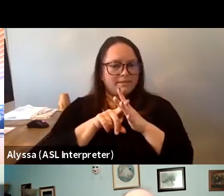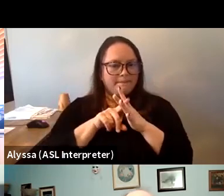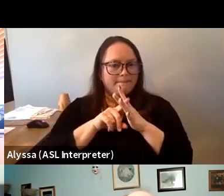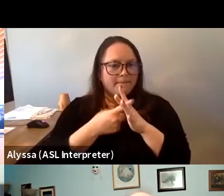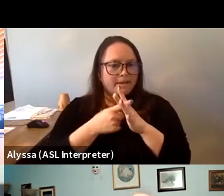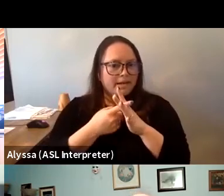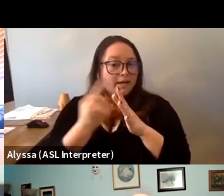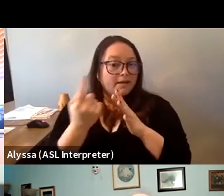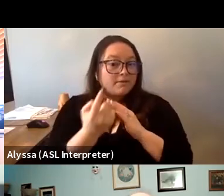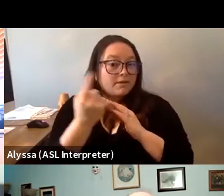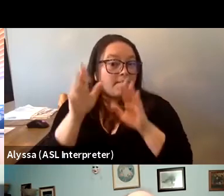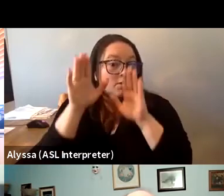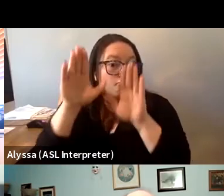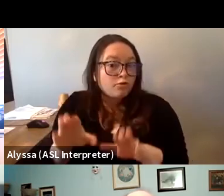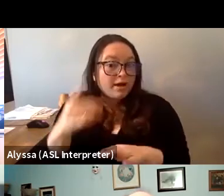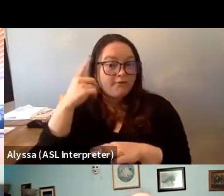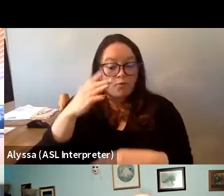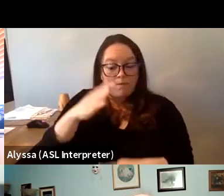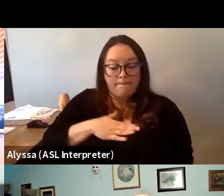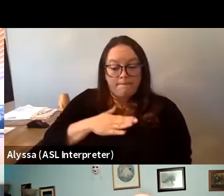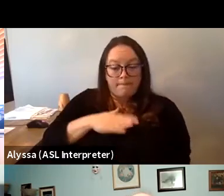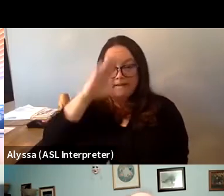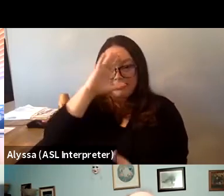I, because now we knew what it was, we knew what to call it.